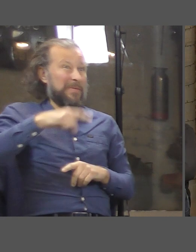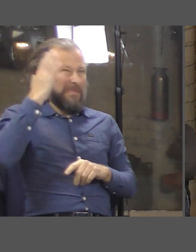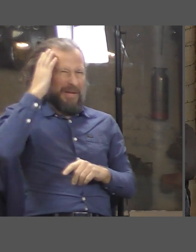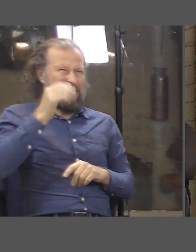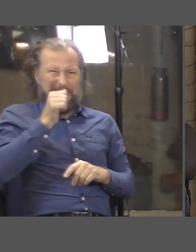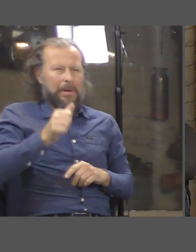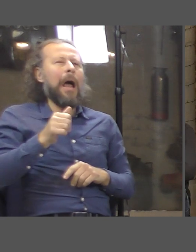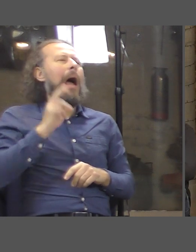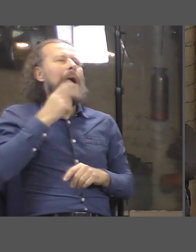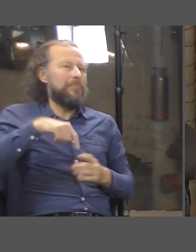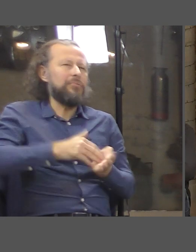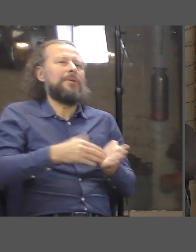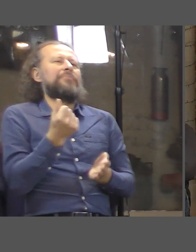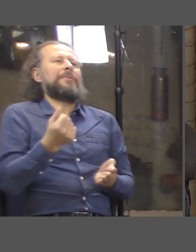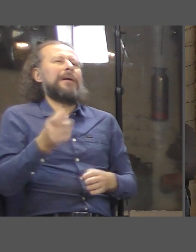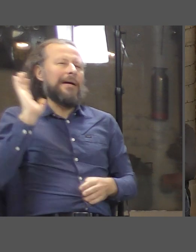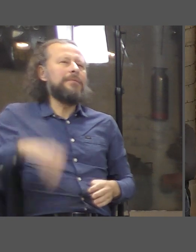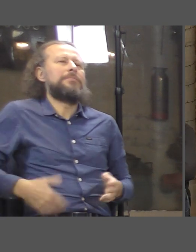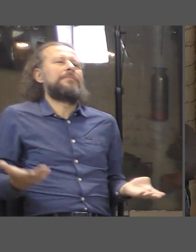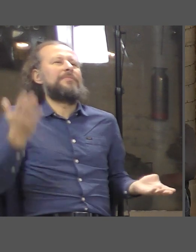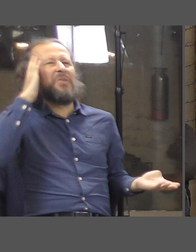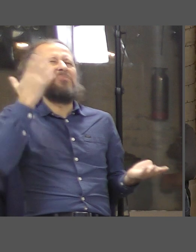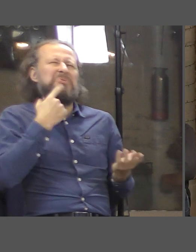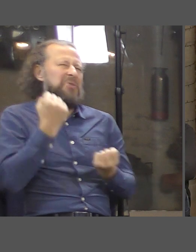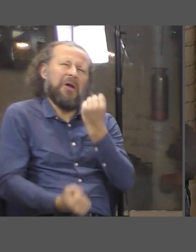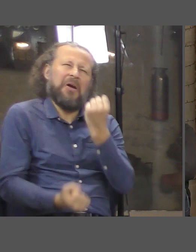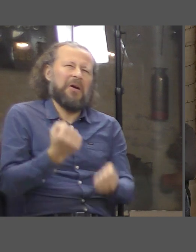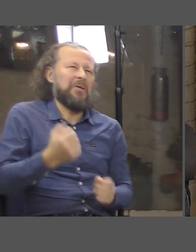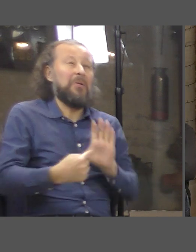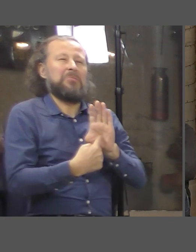But the deaf needed money, so they agreed to these conditions.